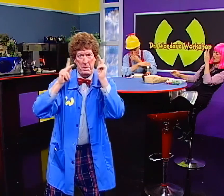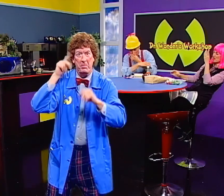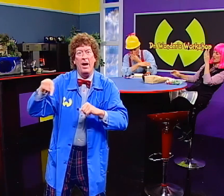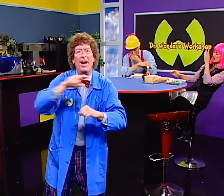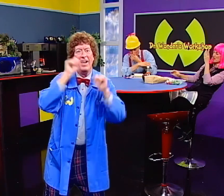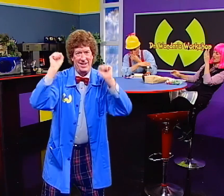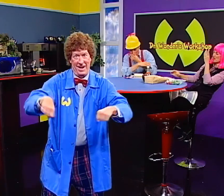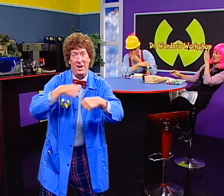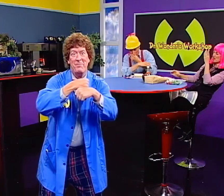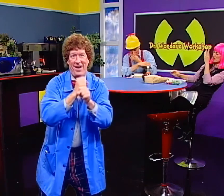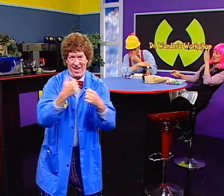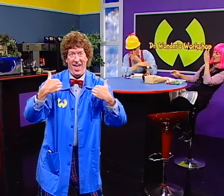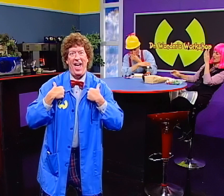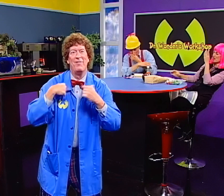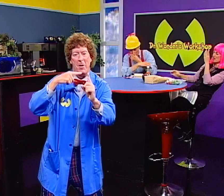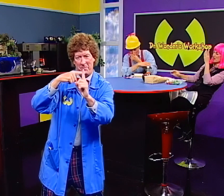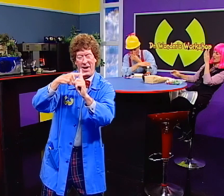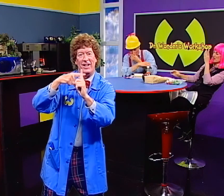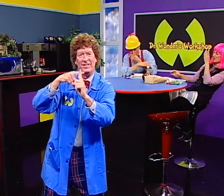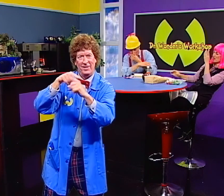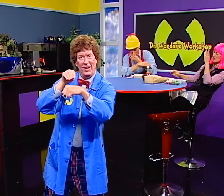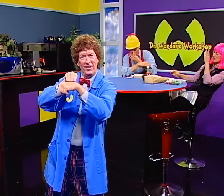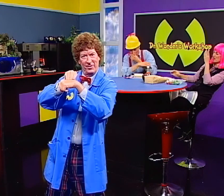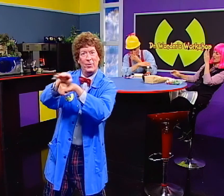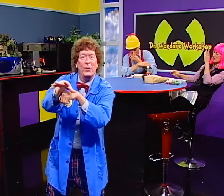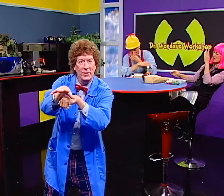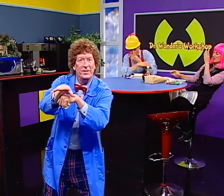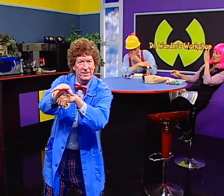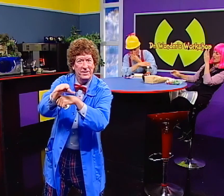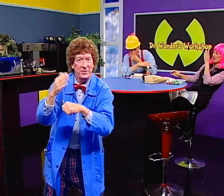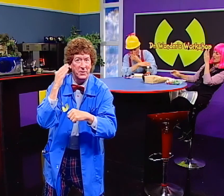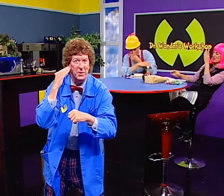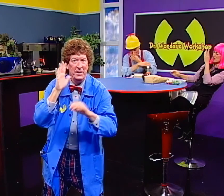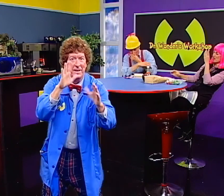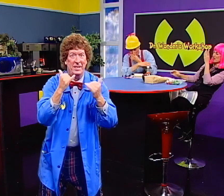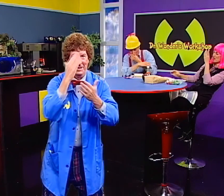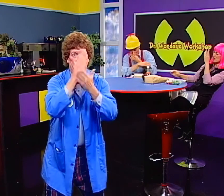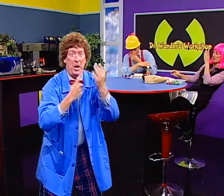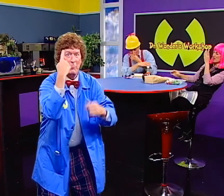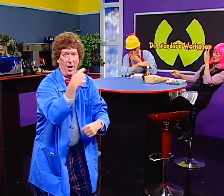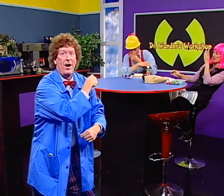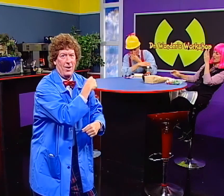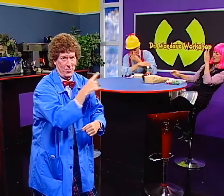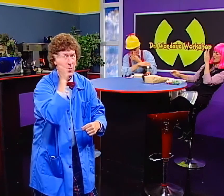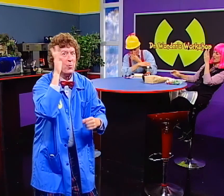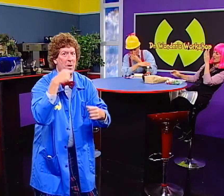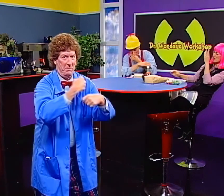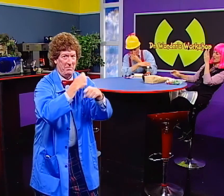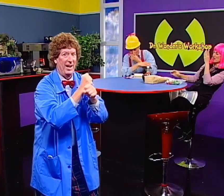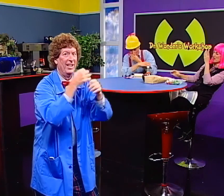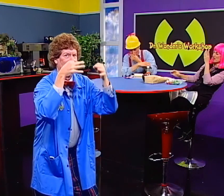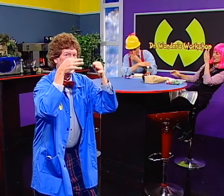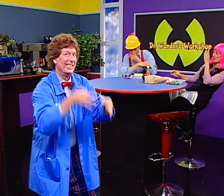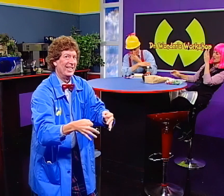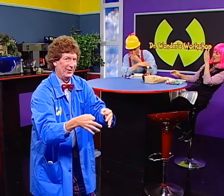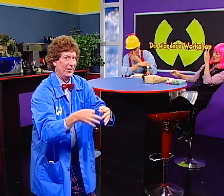CAN HAVE A POSITIVE INFLUENCE ON OTHERS. THE FIRST PART WILL SHOW THE DECISIONS MADE.